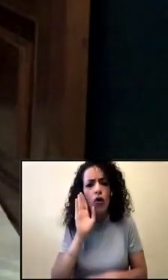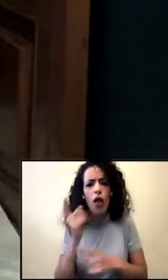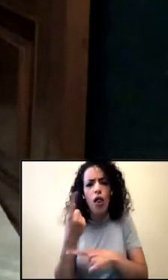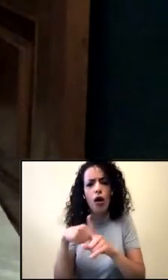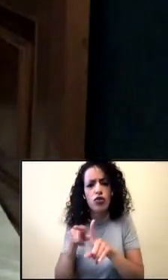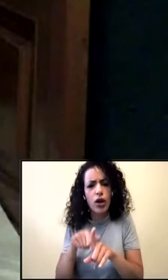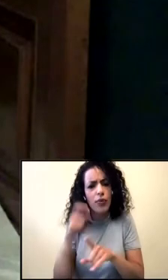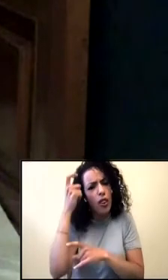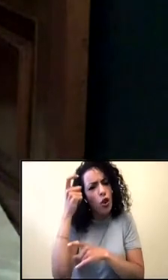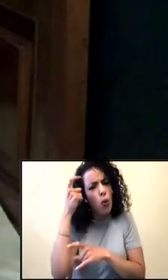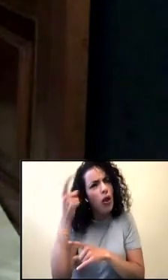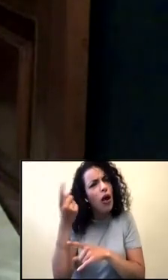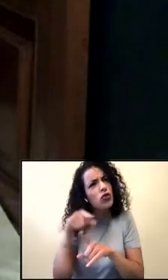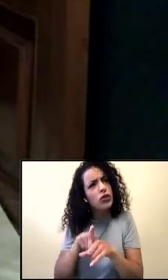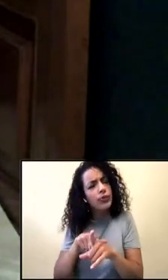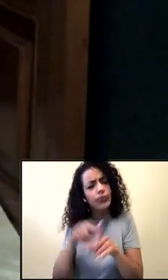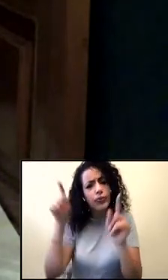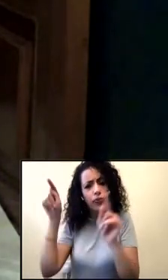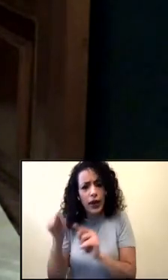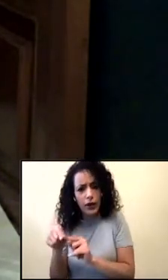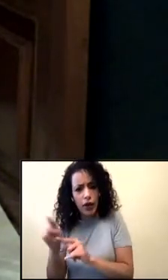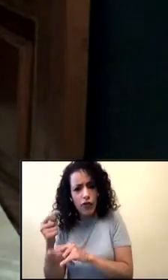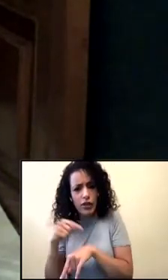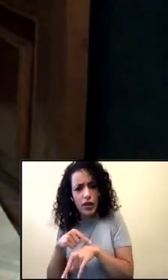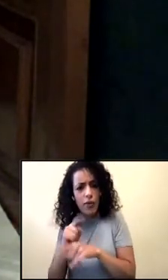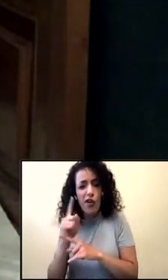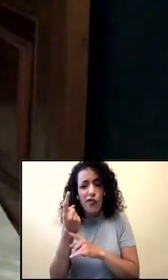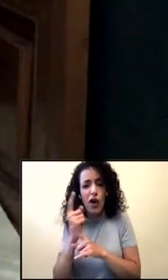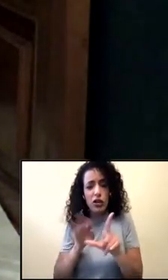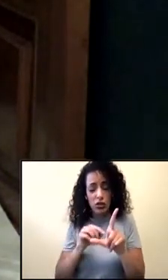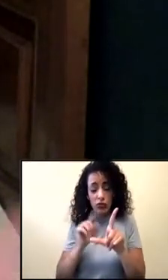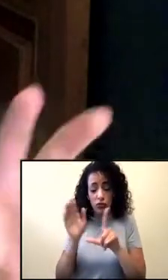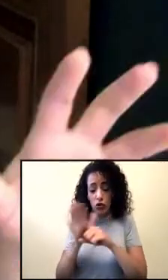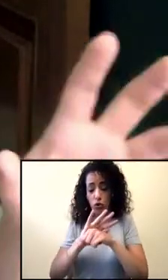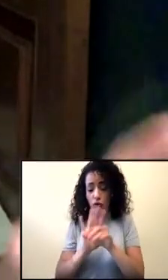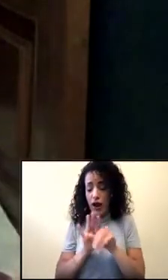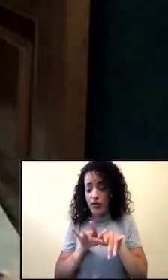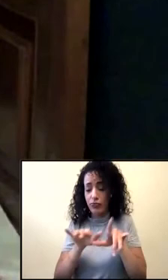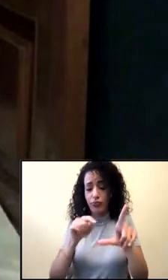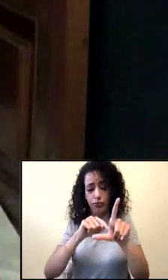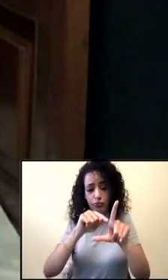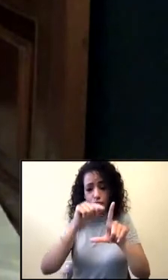Then during the first week, migrant workers left the cities that they worked in,